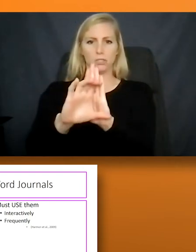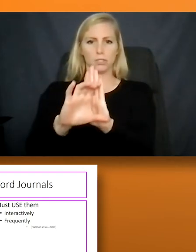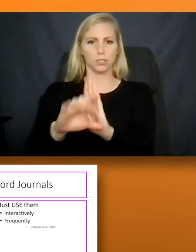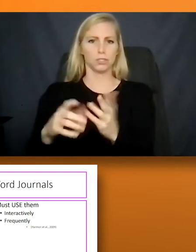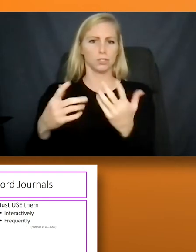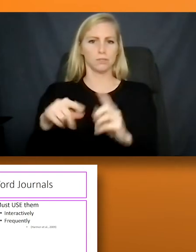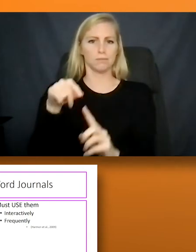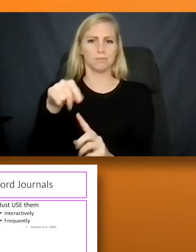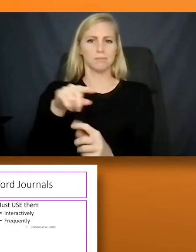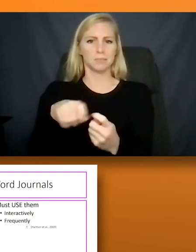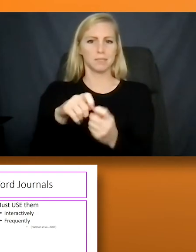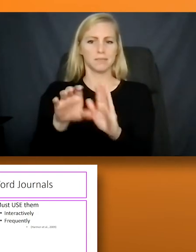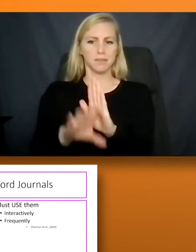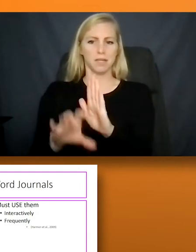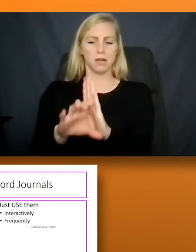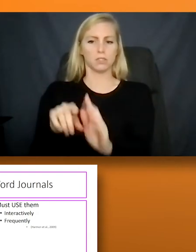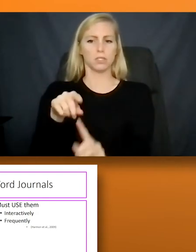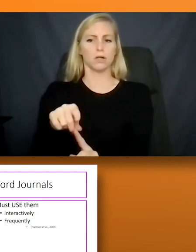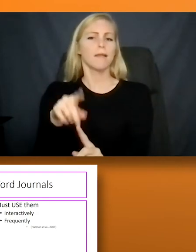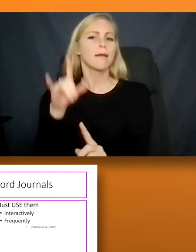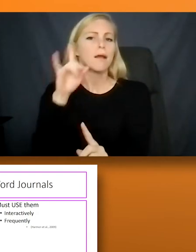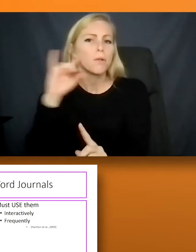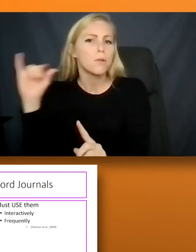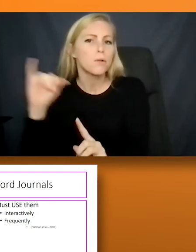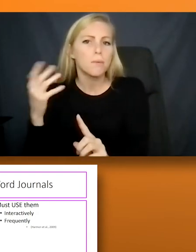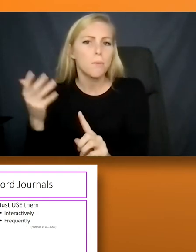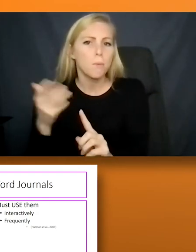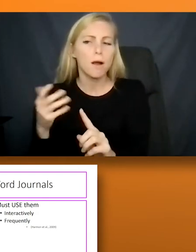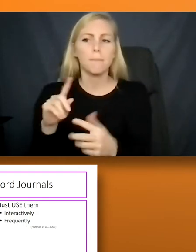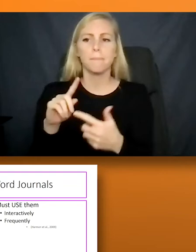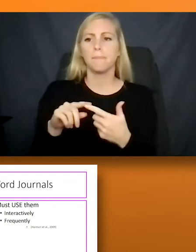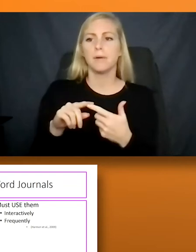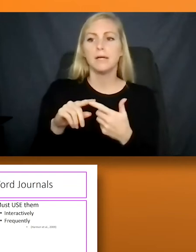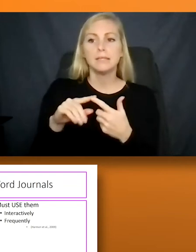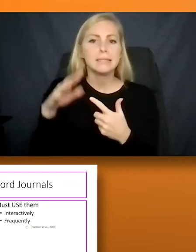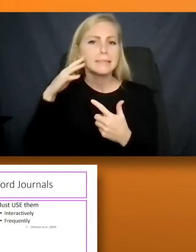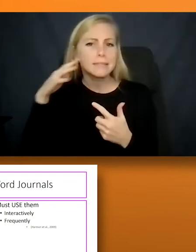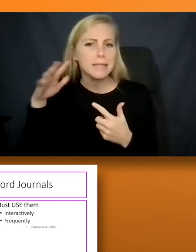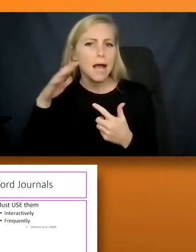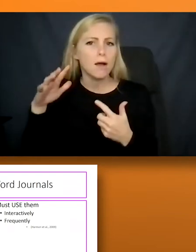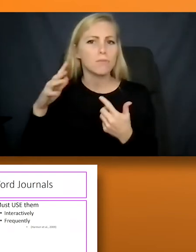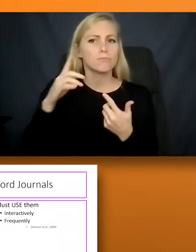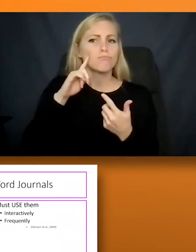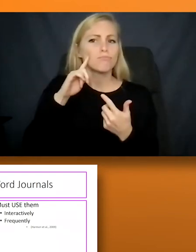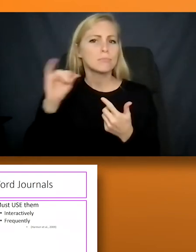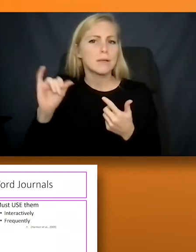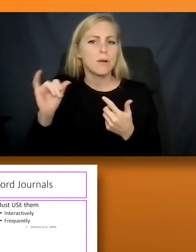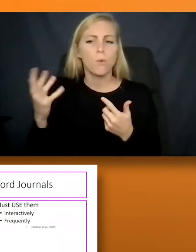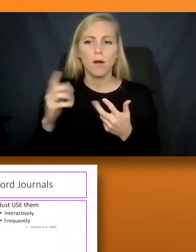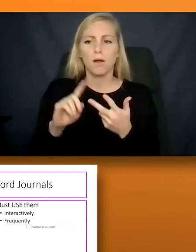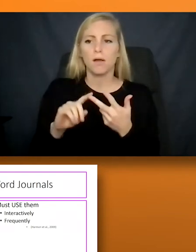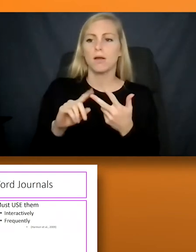what do they sound like, what color do I see most of? So it helps to--if you're asking the students